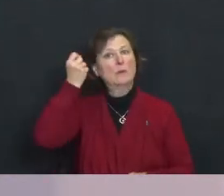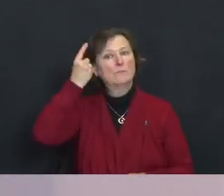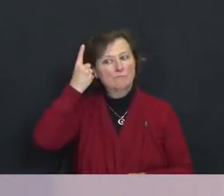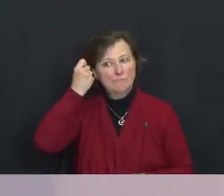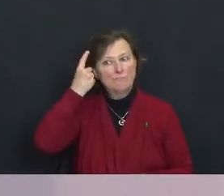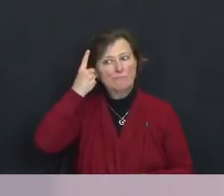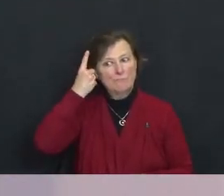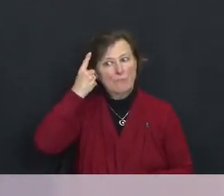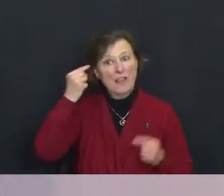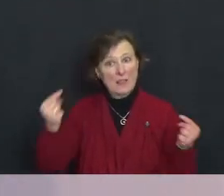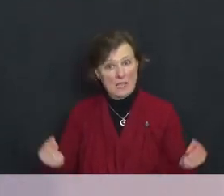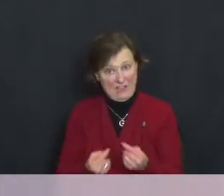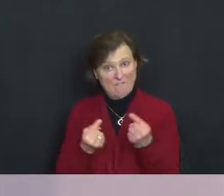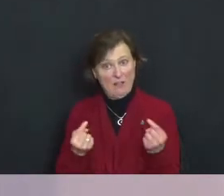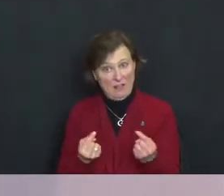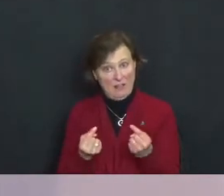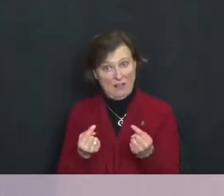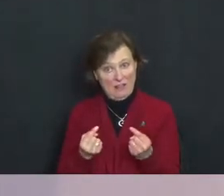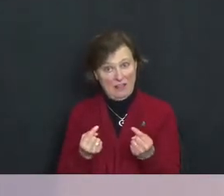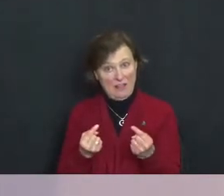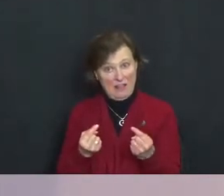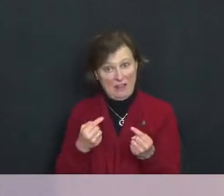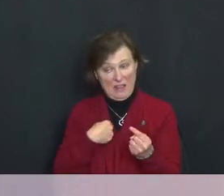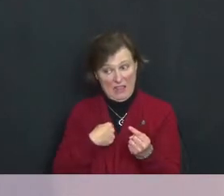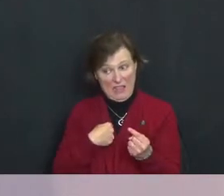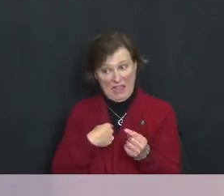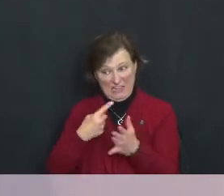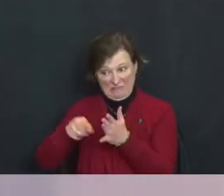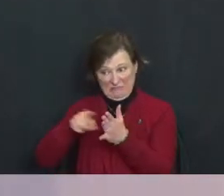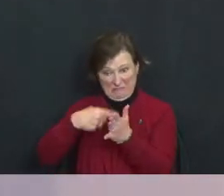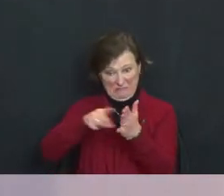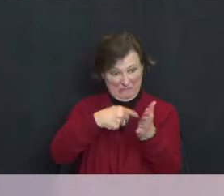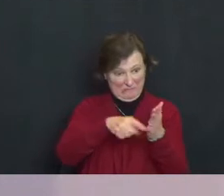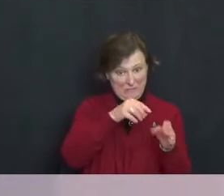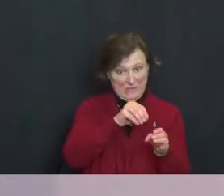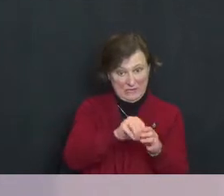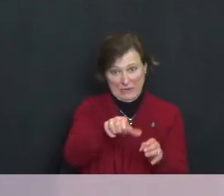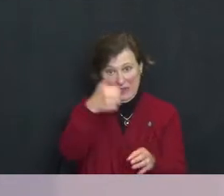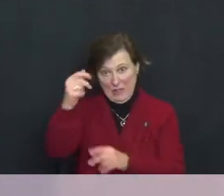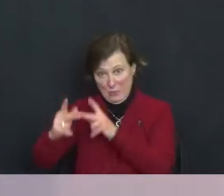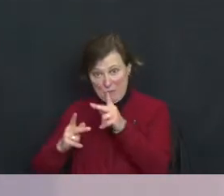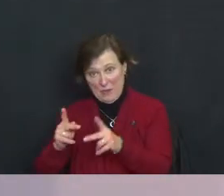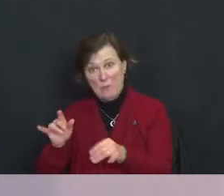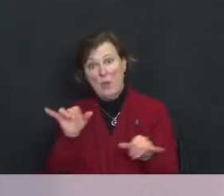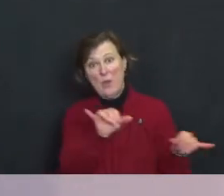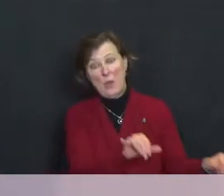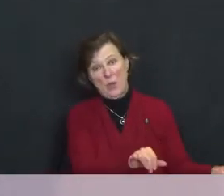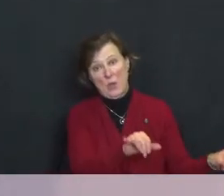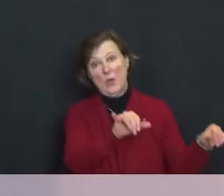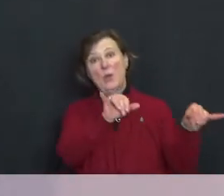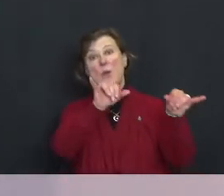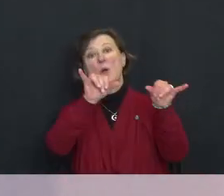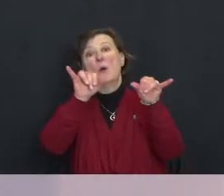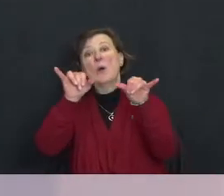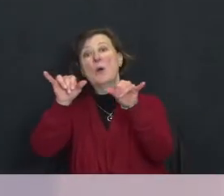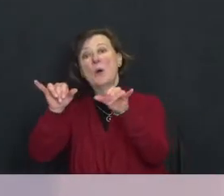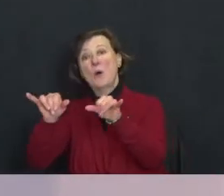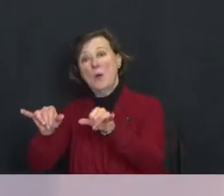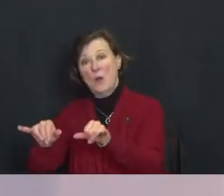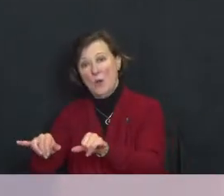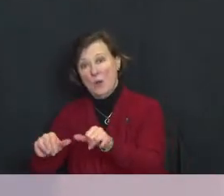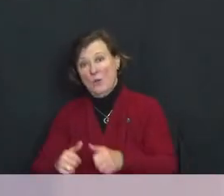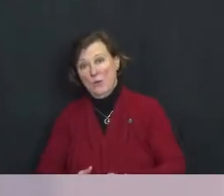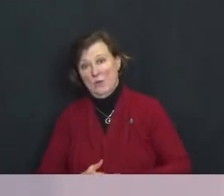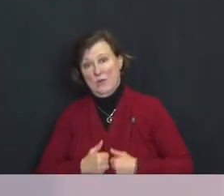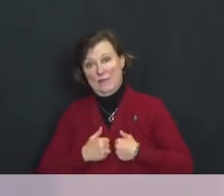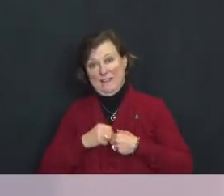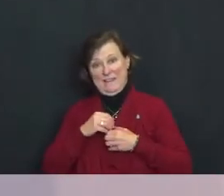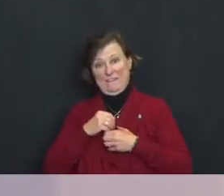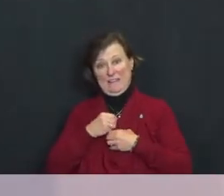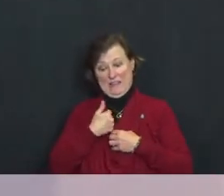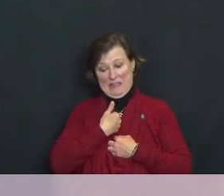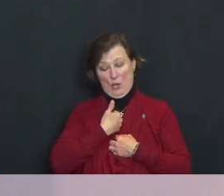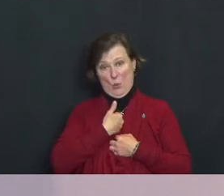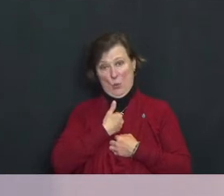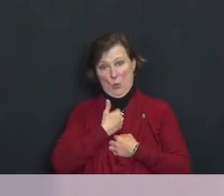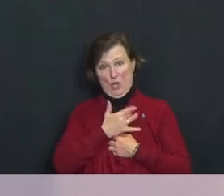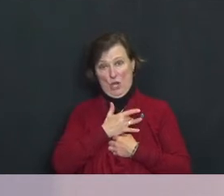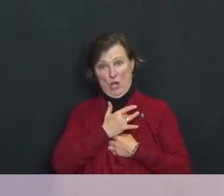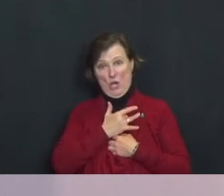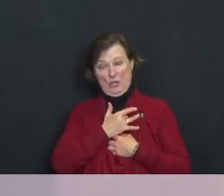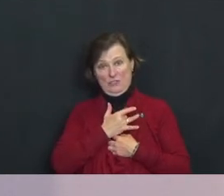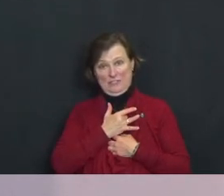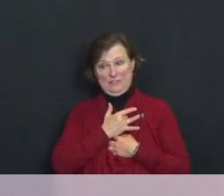the evil that they condemn in others also lurks within their own hearts and such recognition